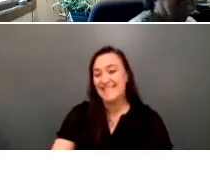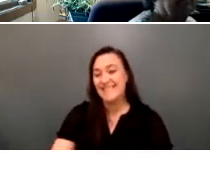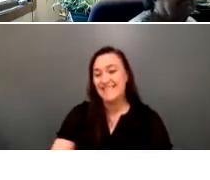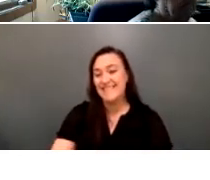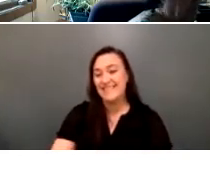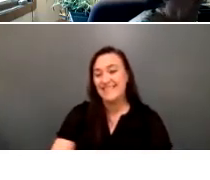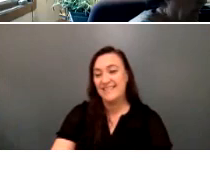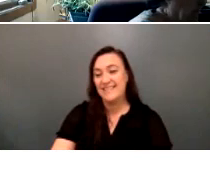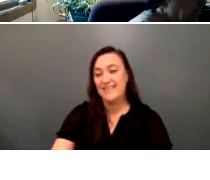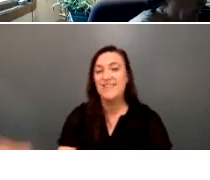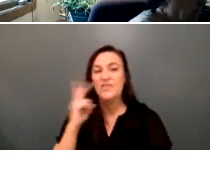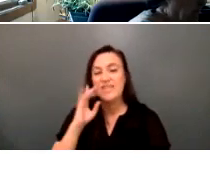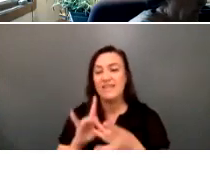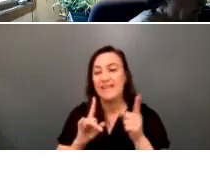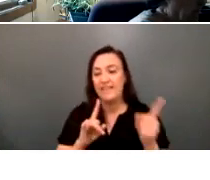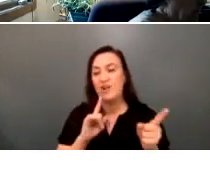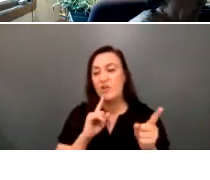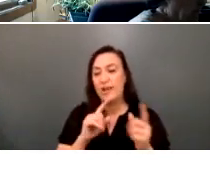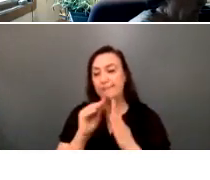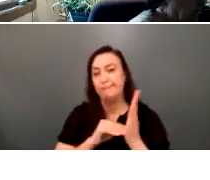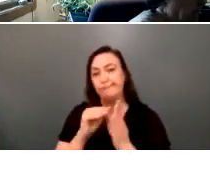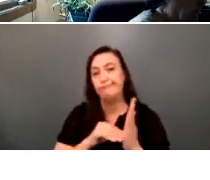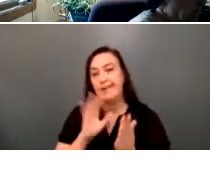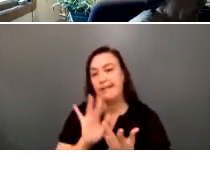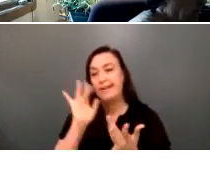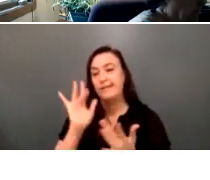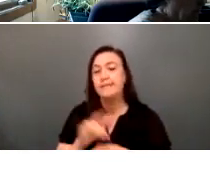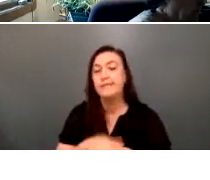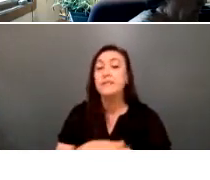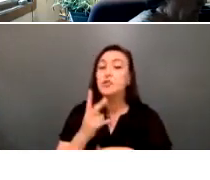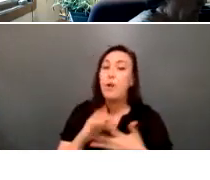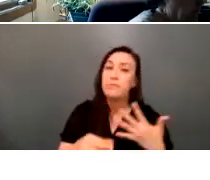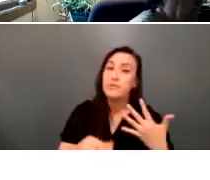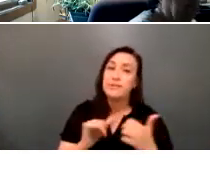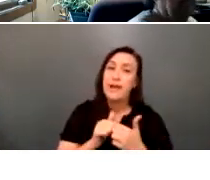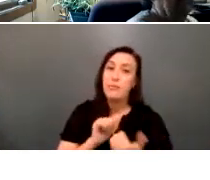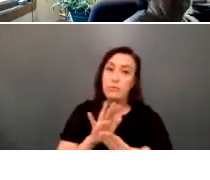at this link at the top to click through and there's two options of how you go about doing this.